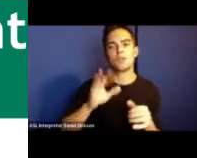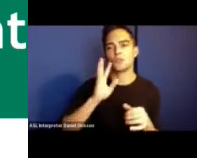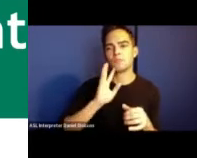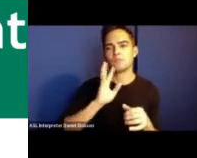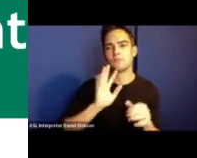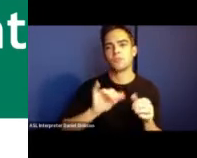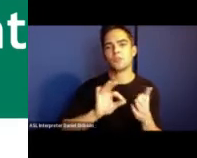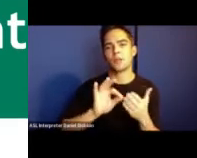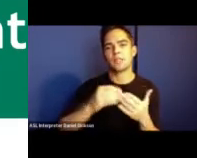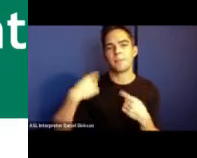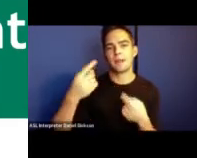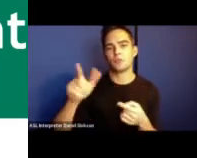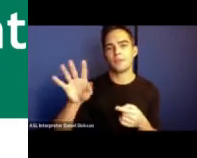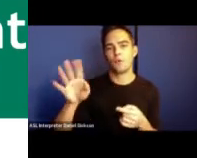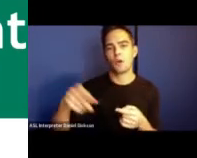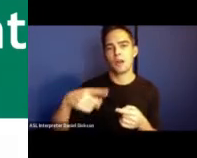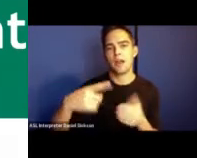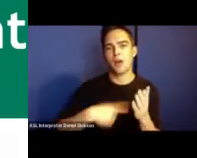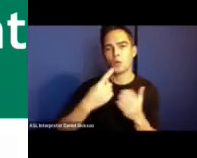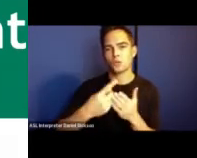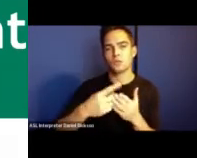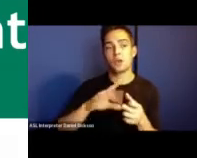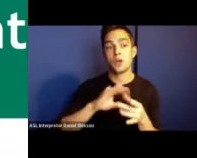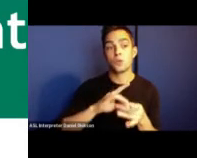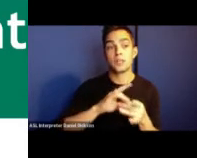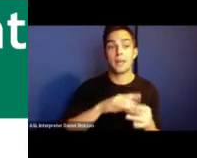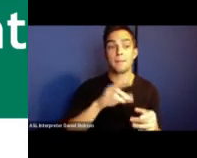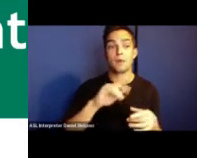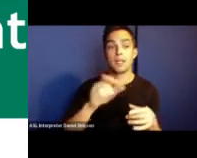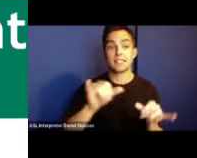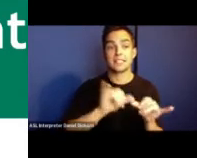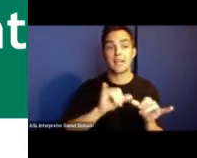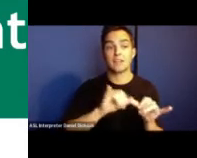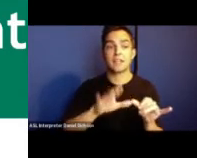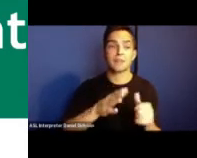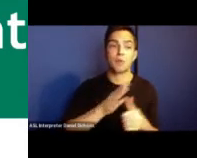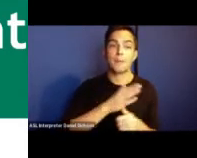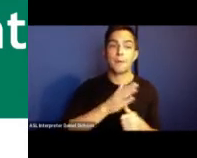last 24 hours? The relationship rating scale is primarily going to be used during supervision.